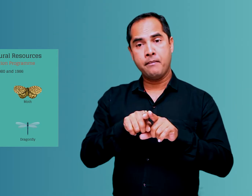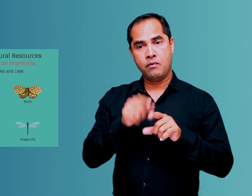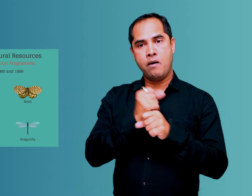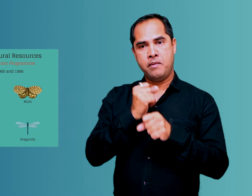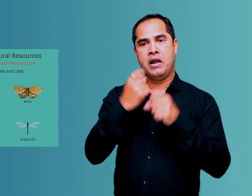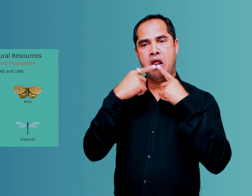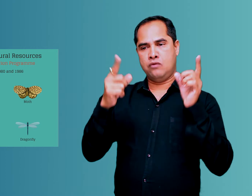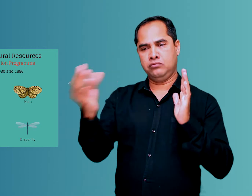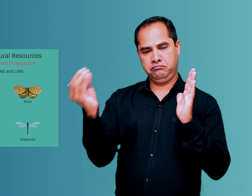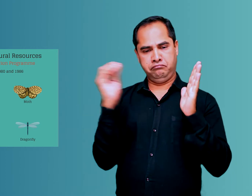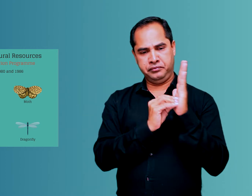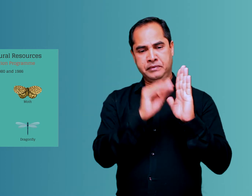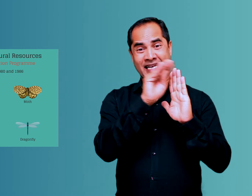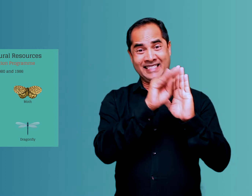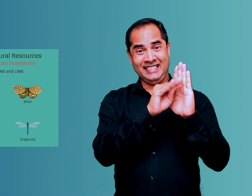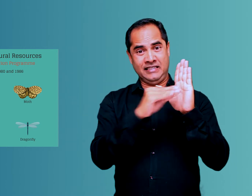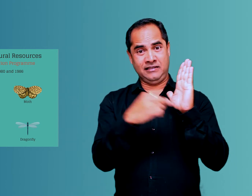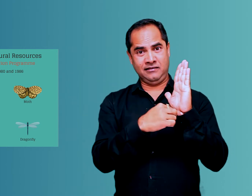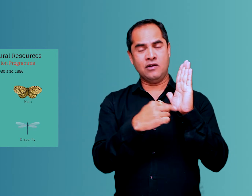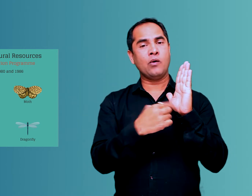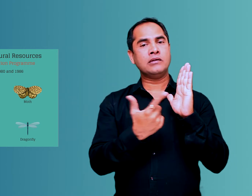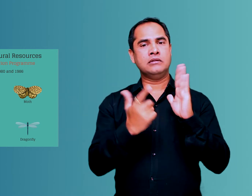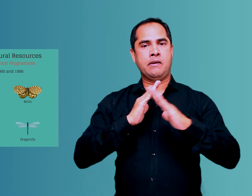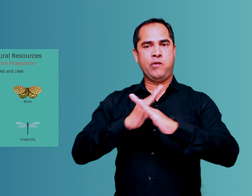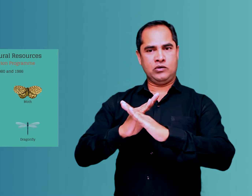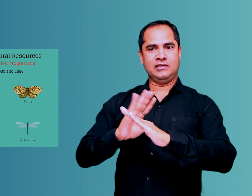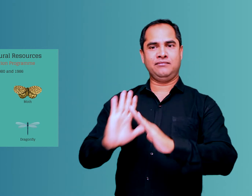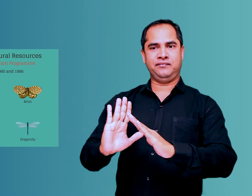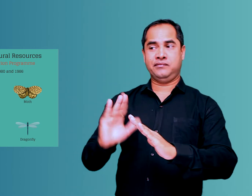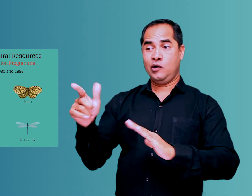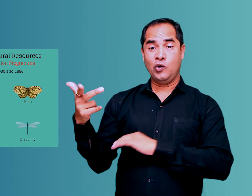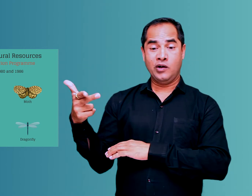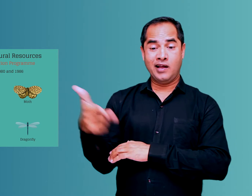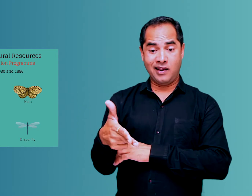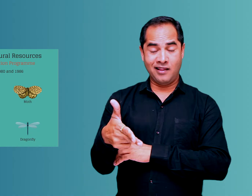All of these have been added to the list of protected species.